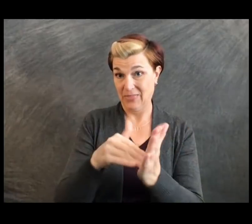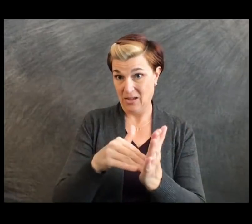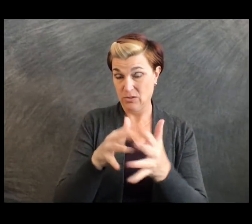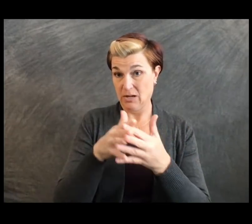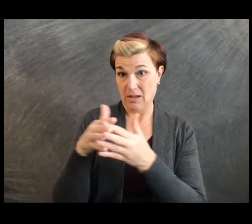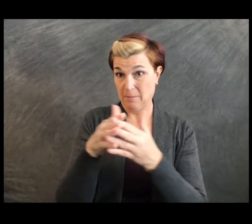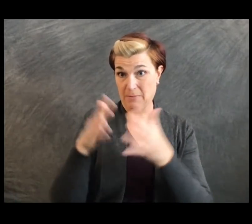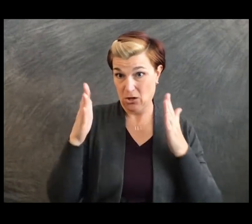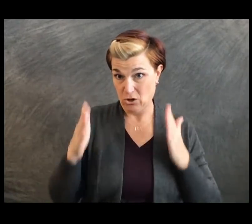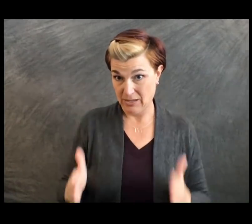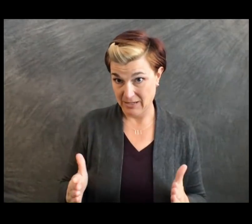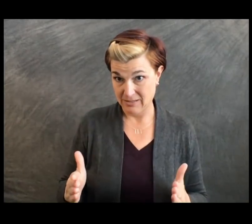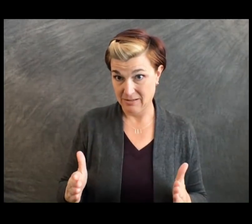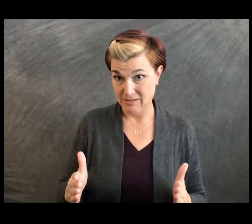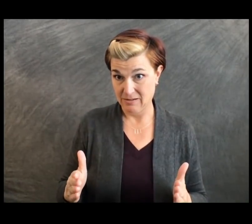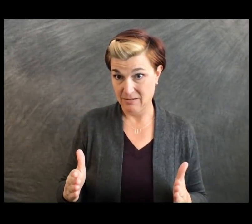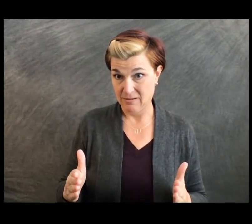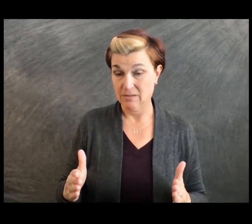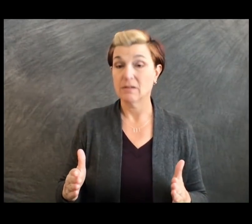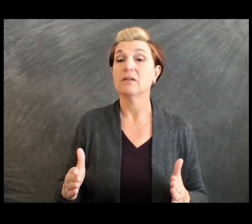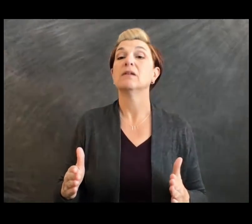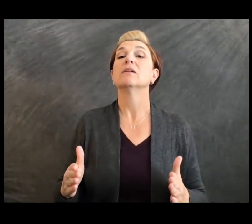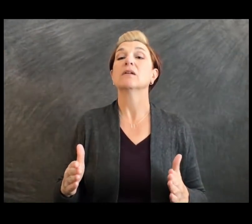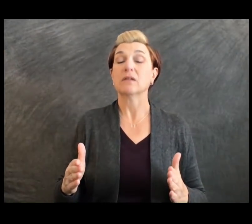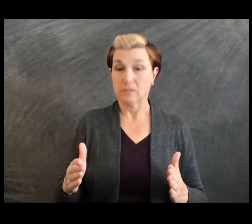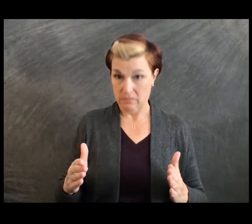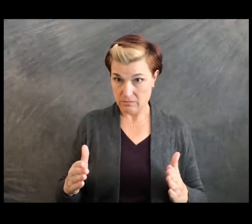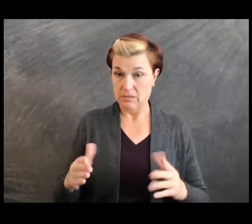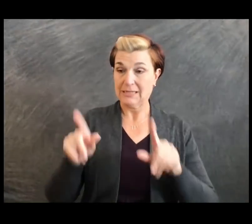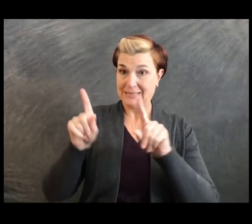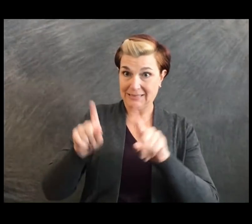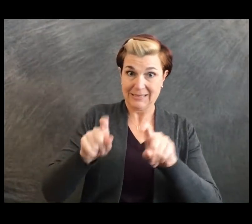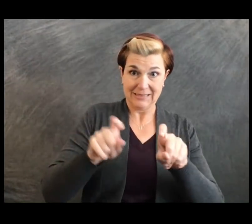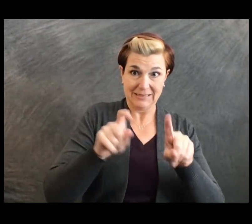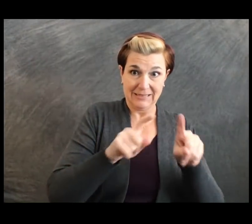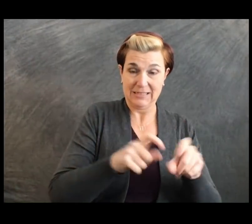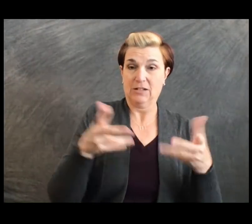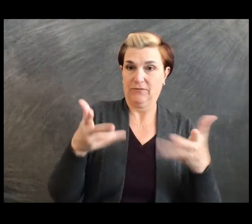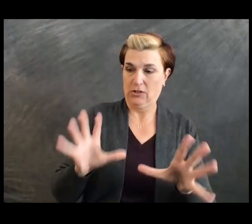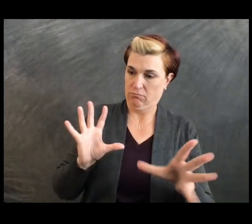who have been symptomatic have been tested that number does not include